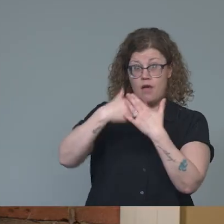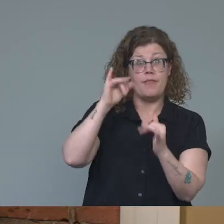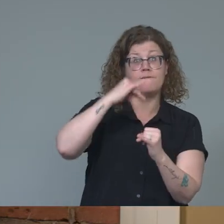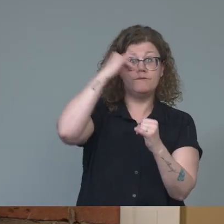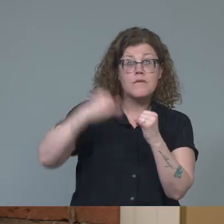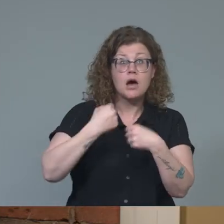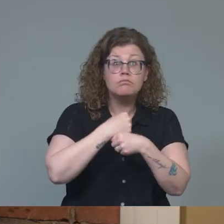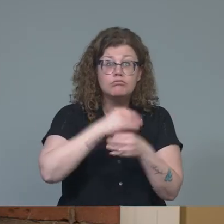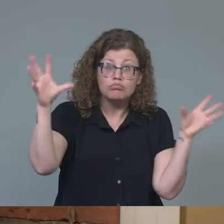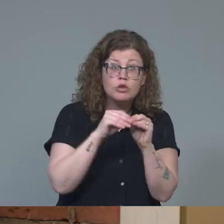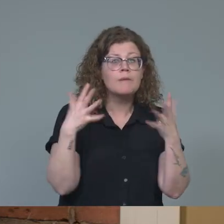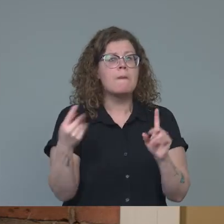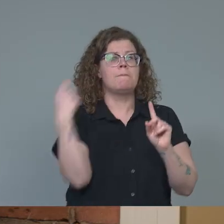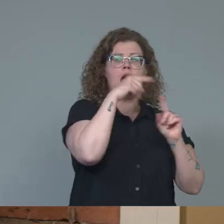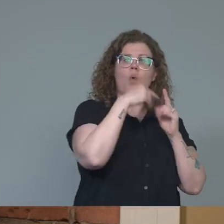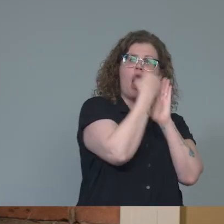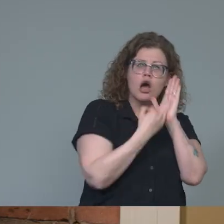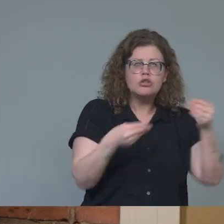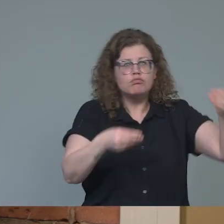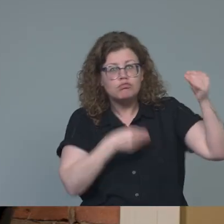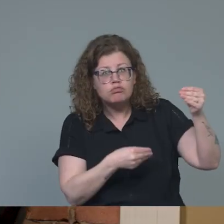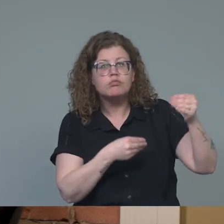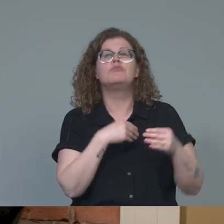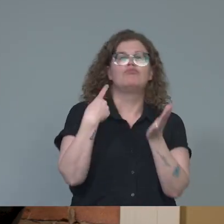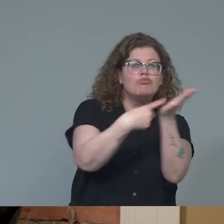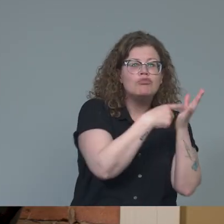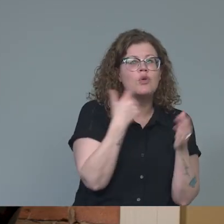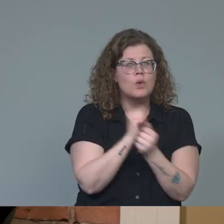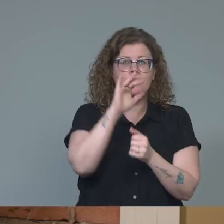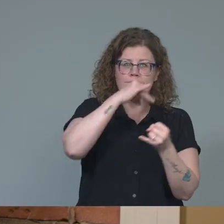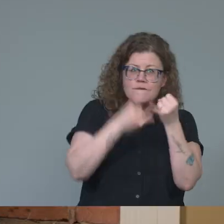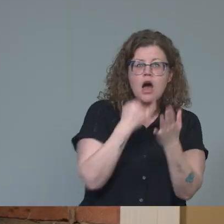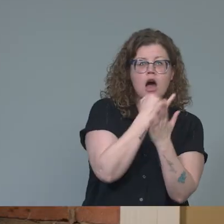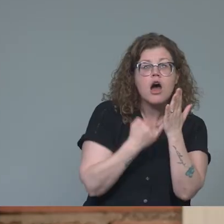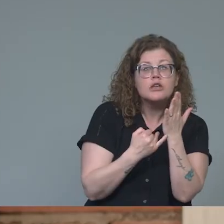the words, whatever they get from the community to help them create that final product. Usually